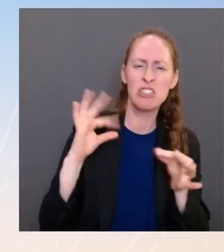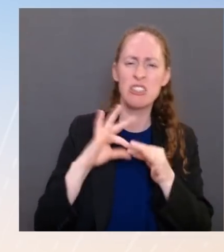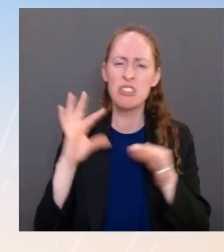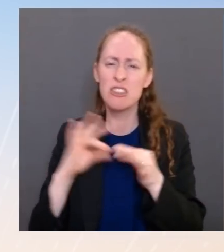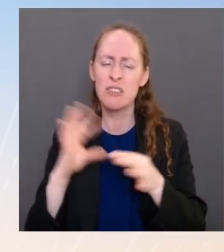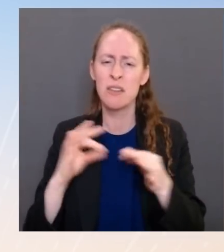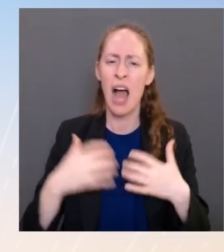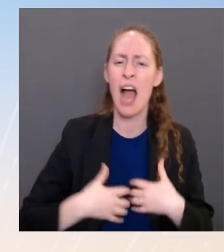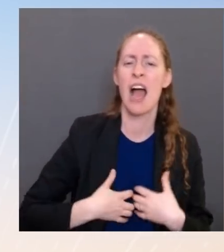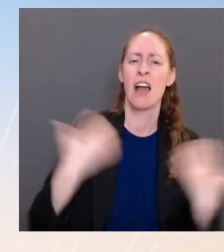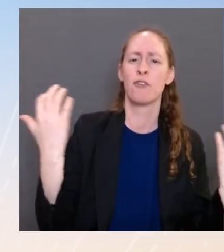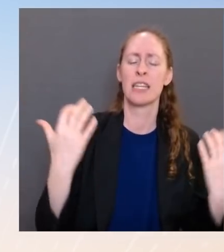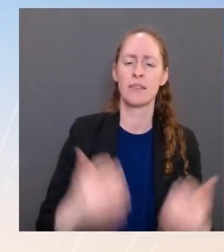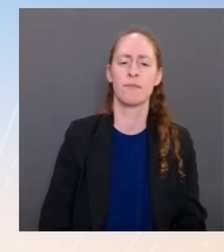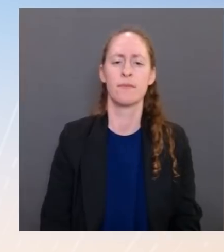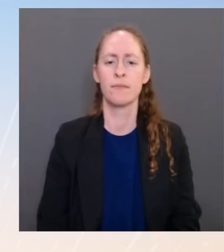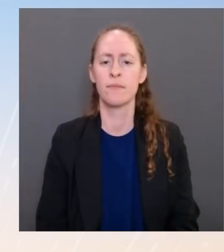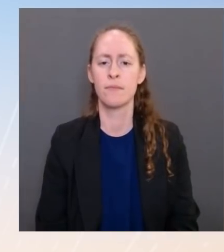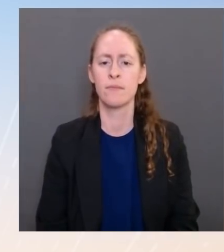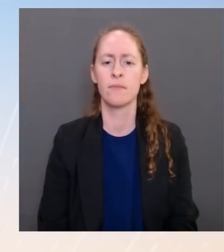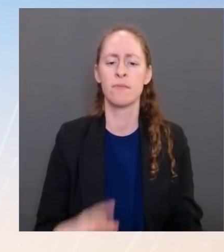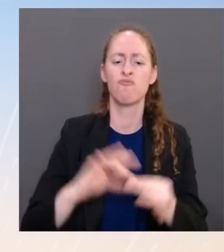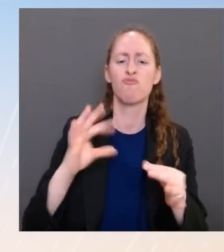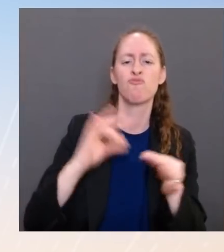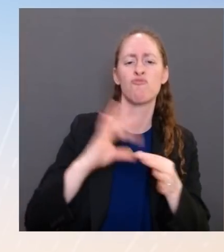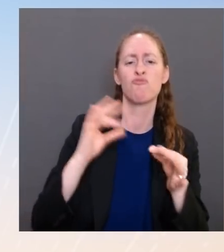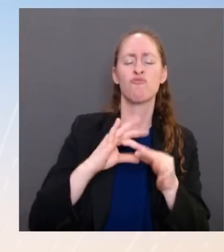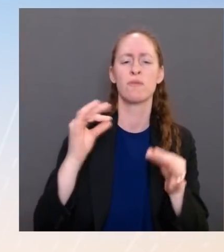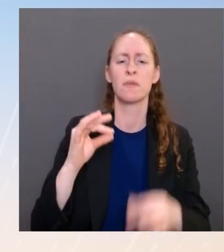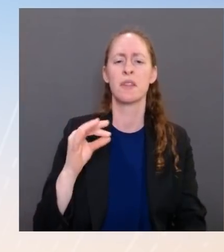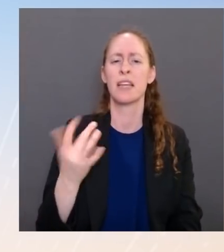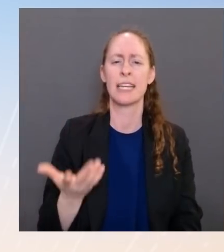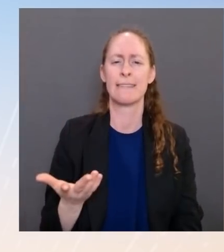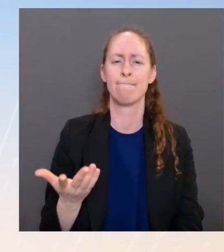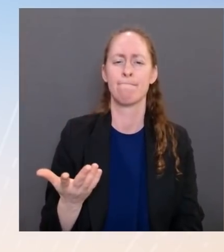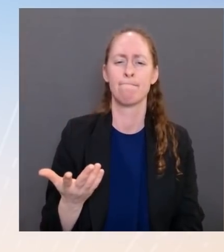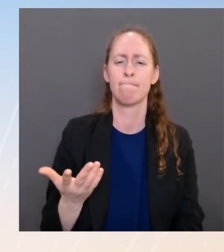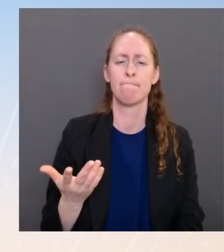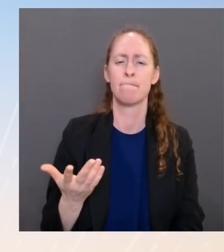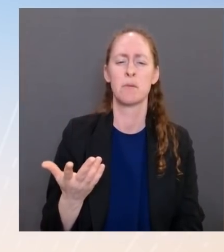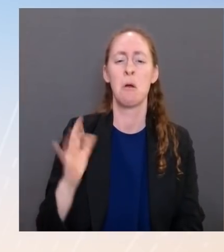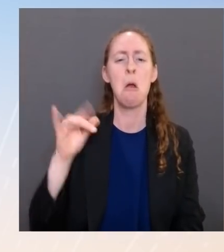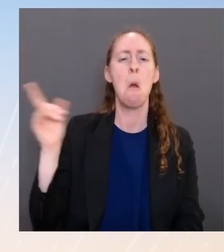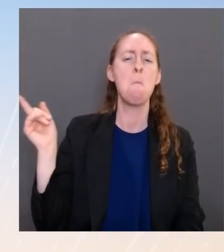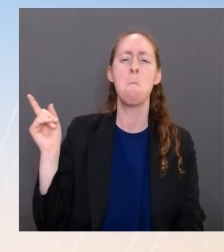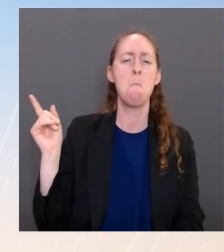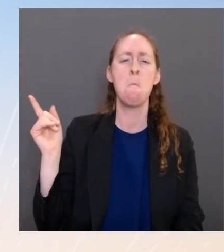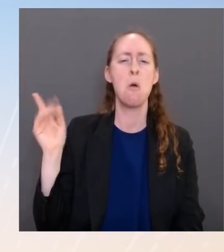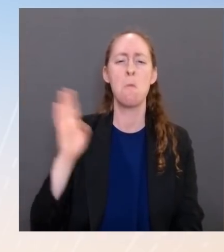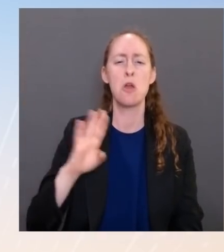He spends time on laying out the contrast of what he's going to present with what their plans are. Go ahead. The Press: Thanks, Jen.